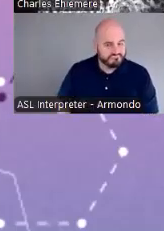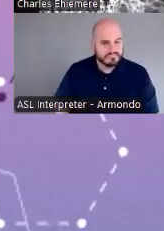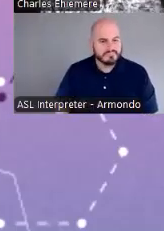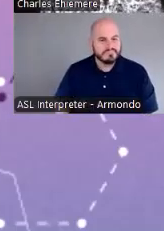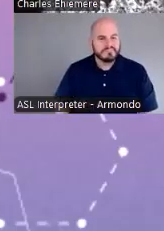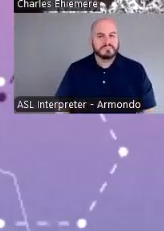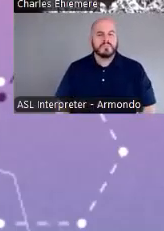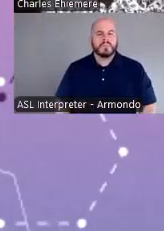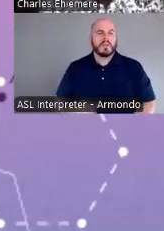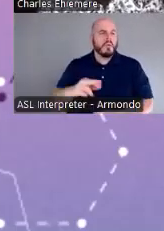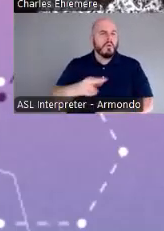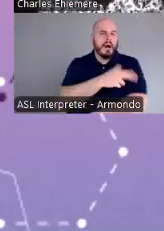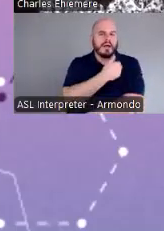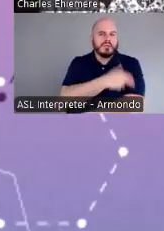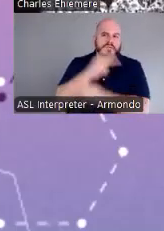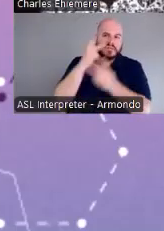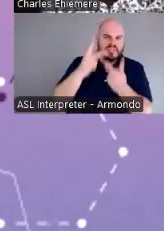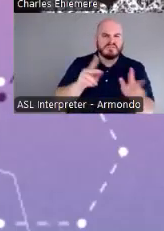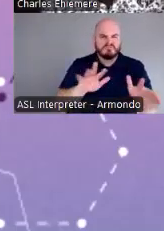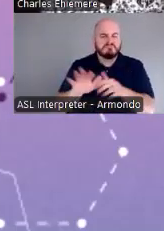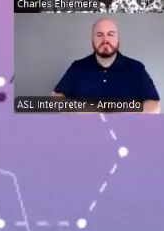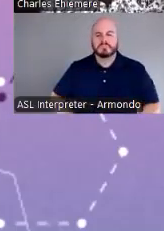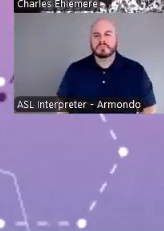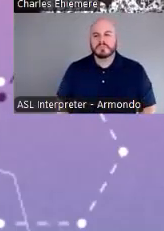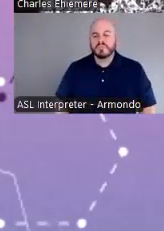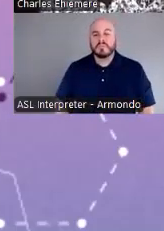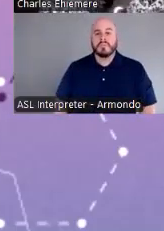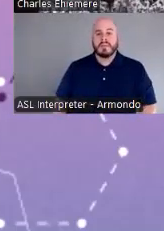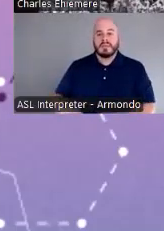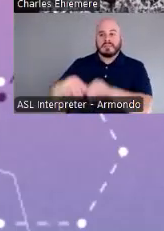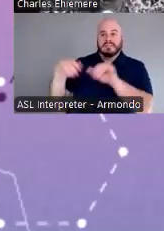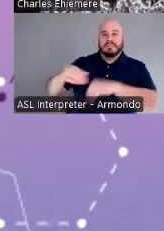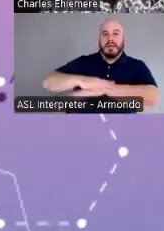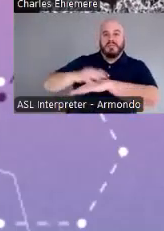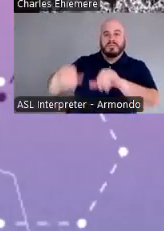So the system automatically calls the person 24 hours